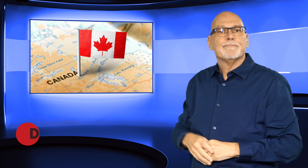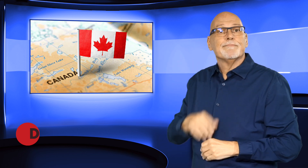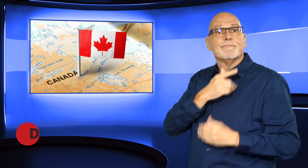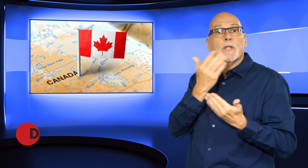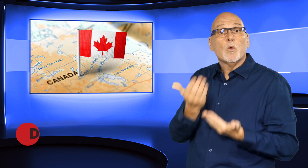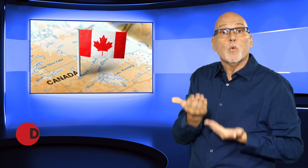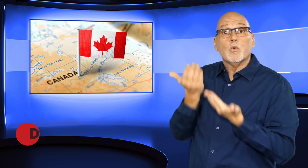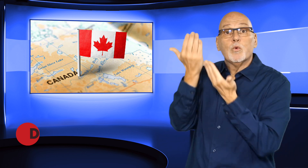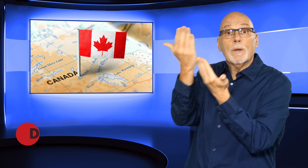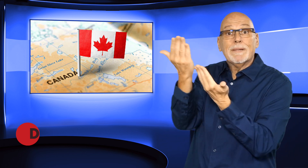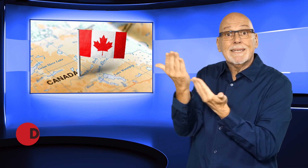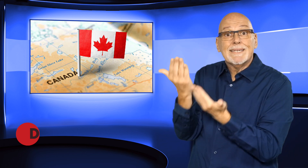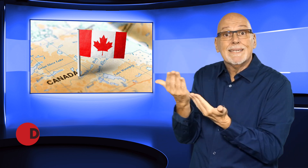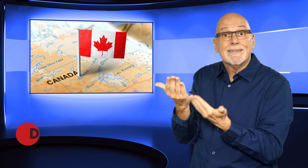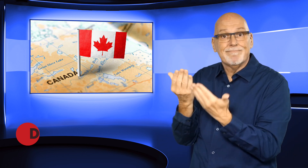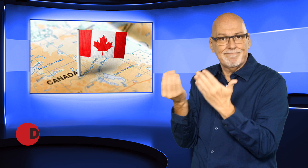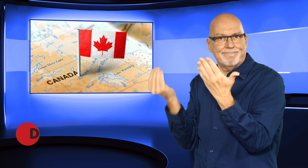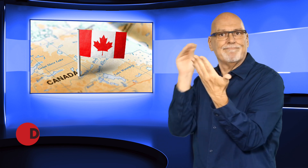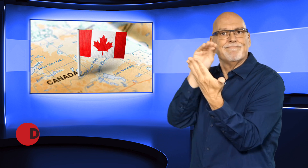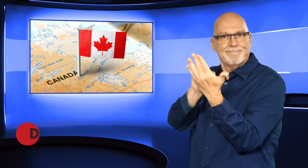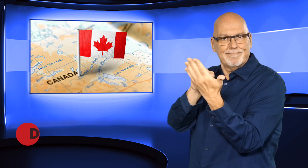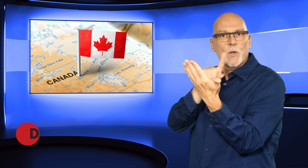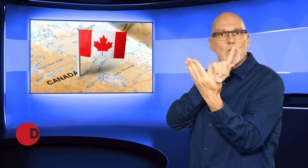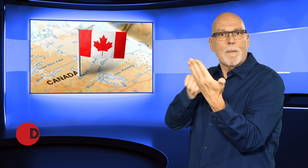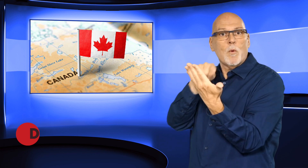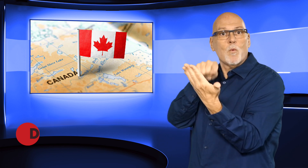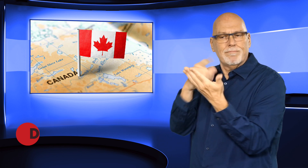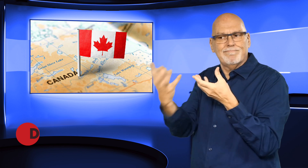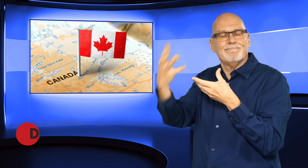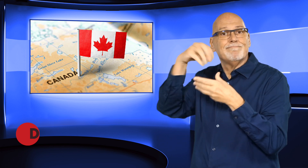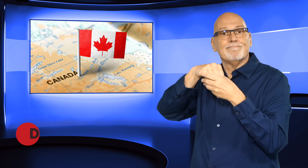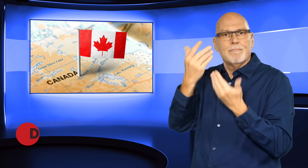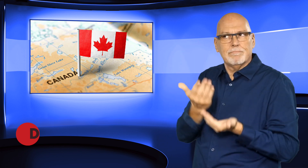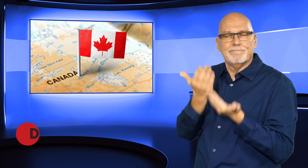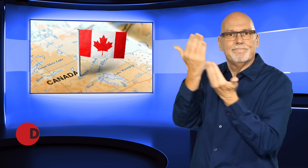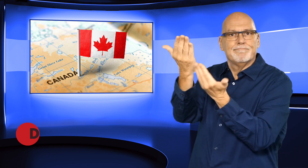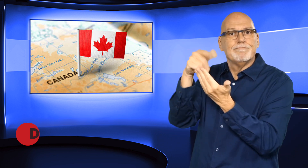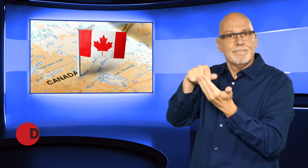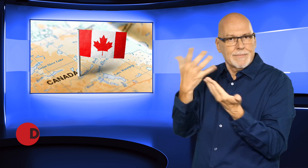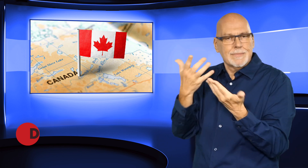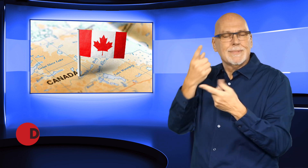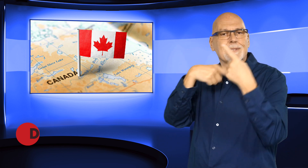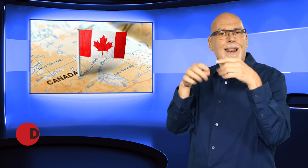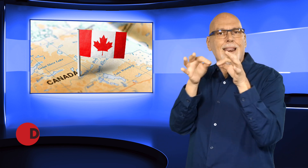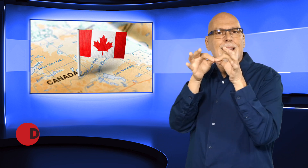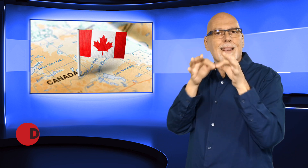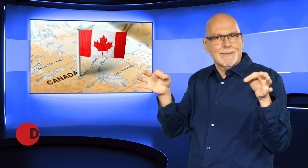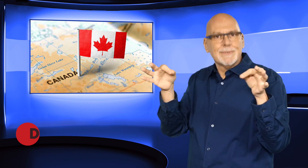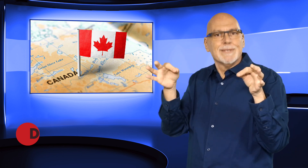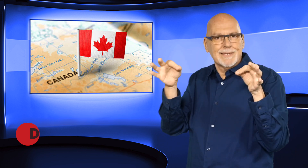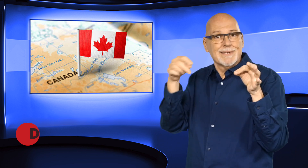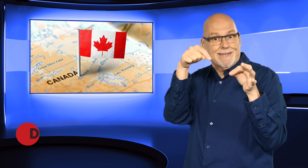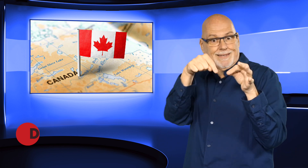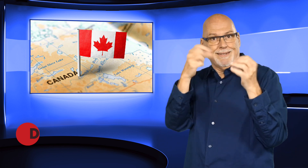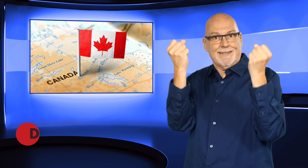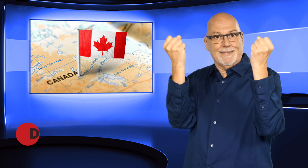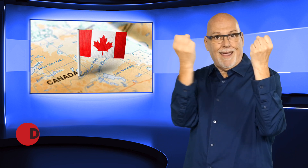Recommendations made in the report includes a proposed Sign Languages